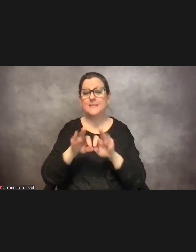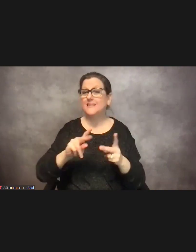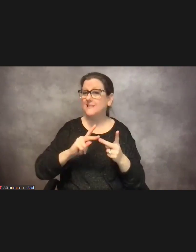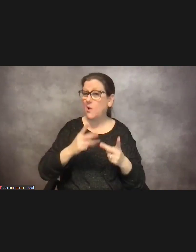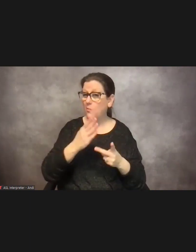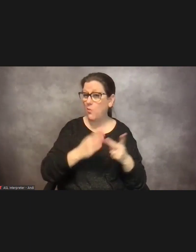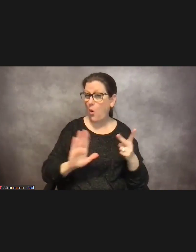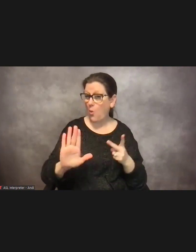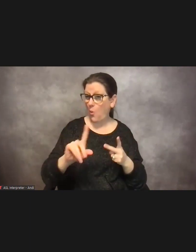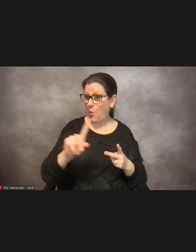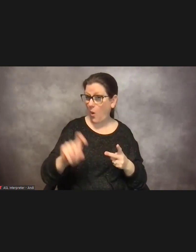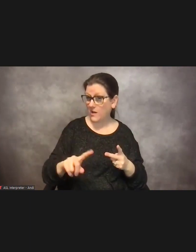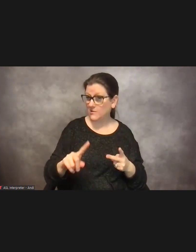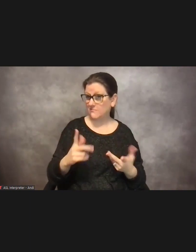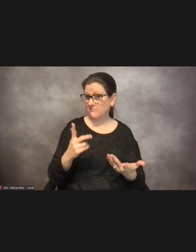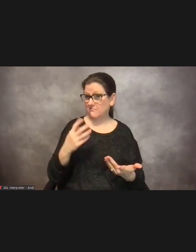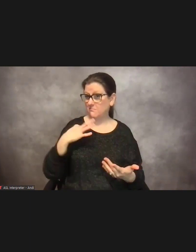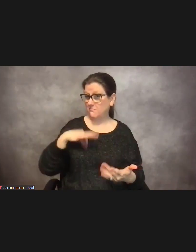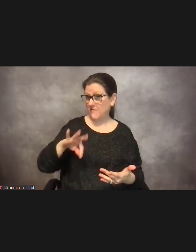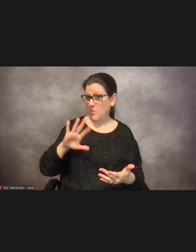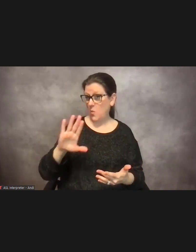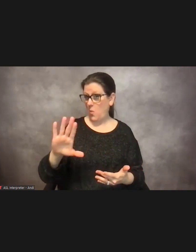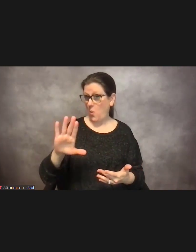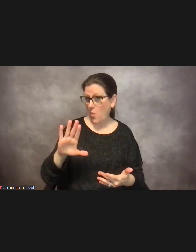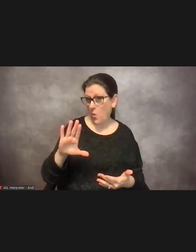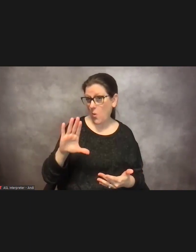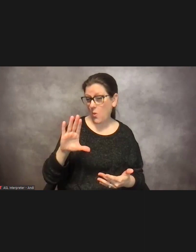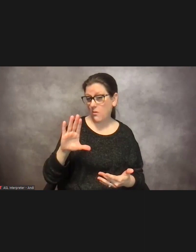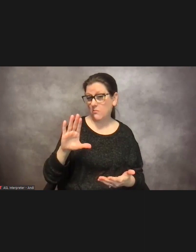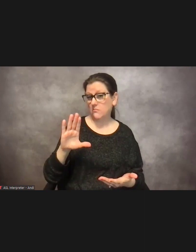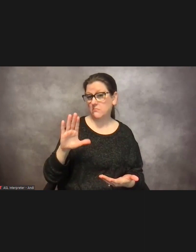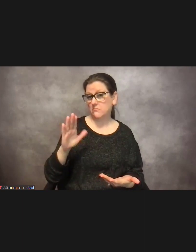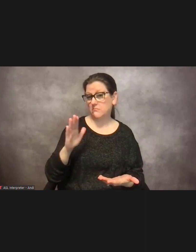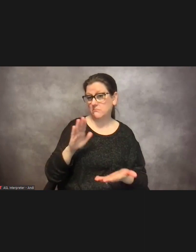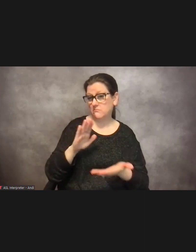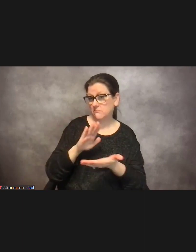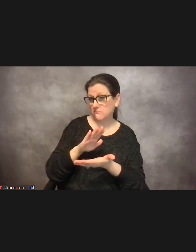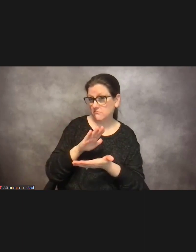As for the second part of your question, would it be helpful to